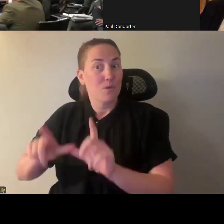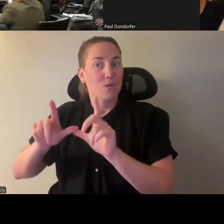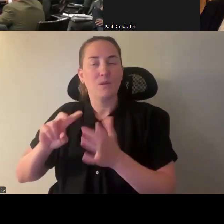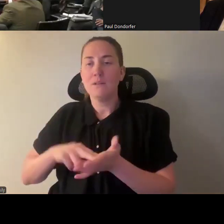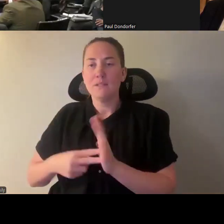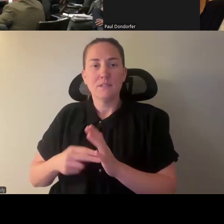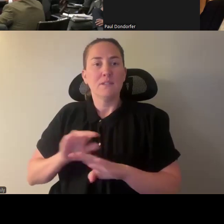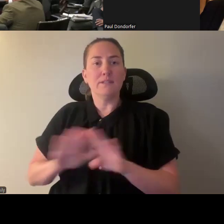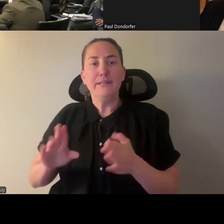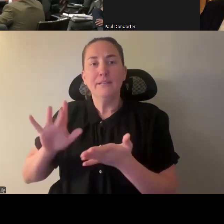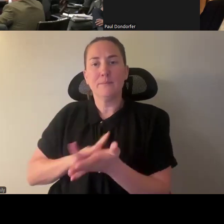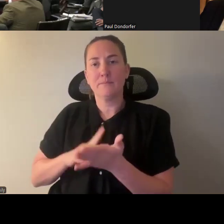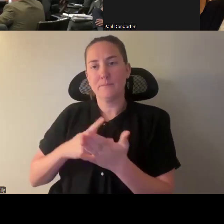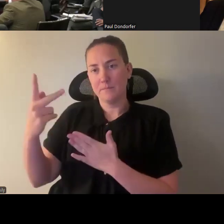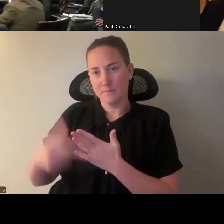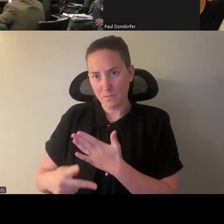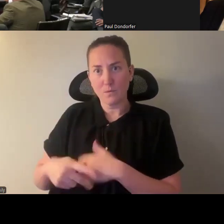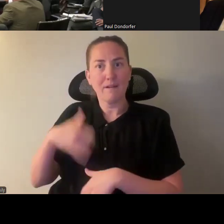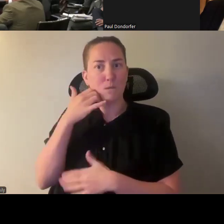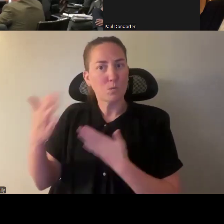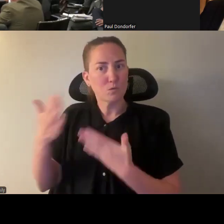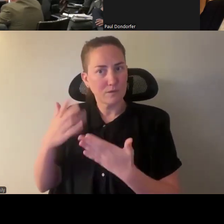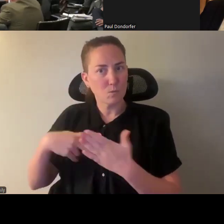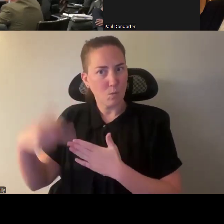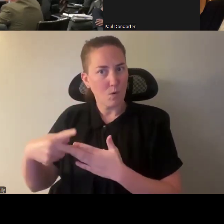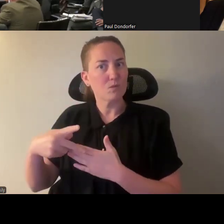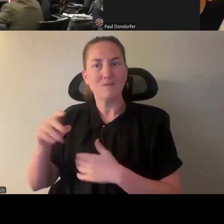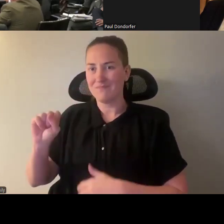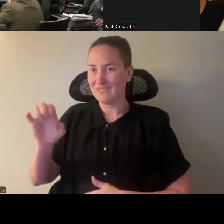have a tablet program and phone services program secures would have to pull their